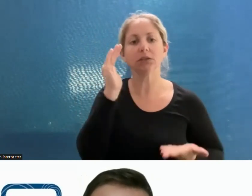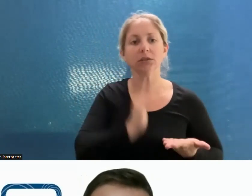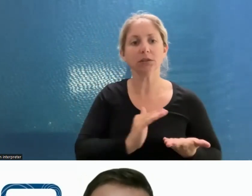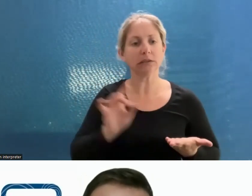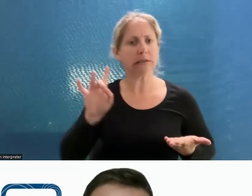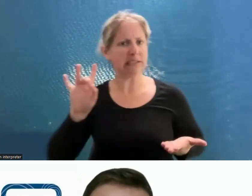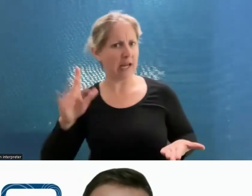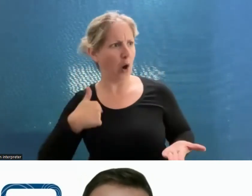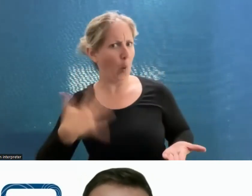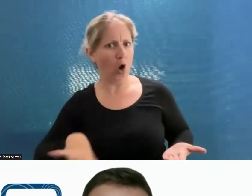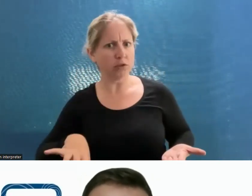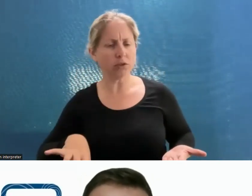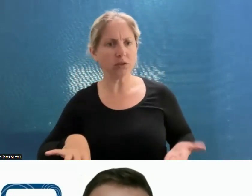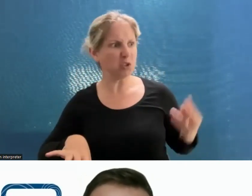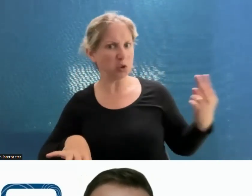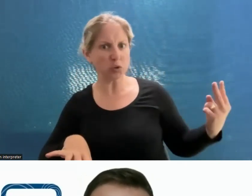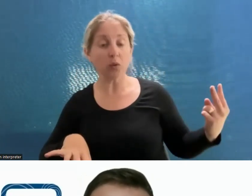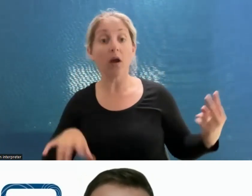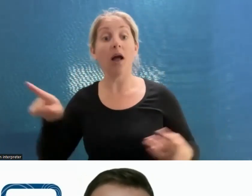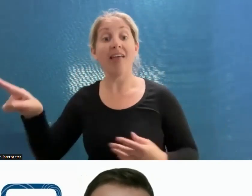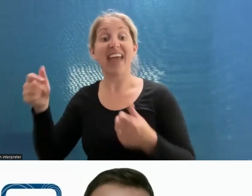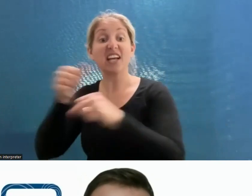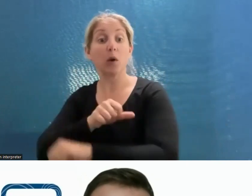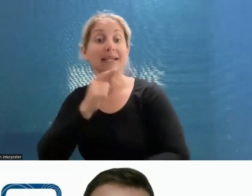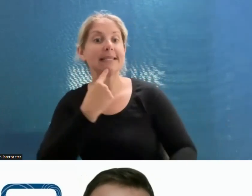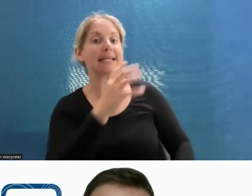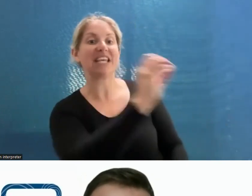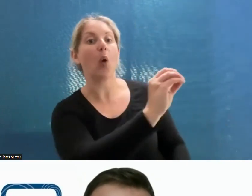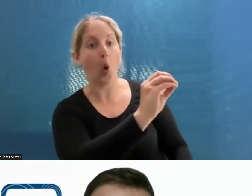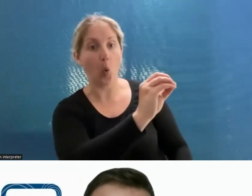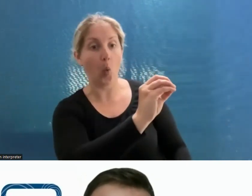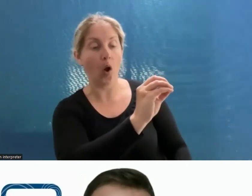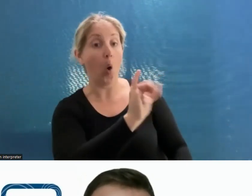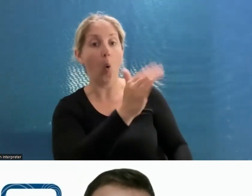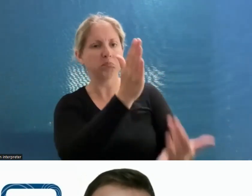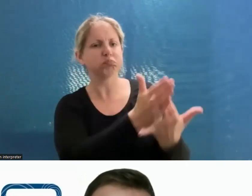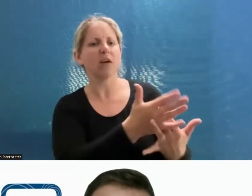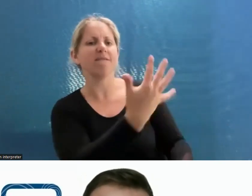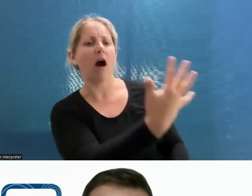could say zero, or say five in the middle, or 15 hours.